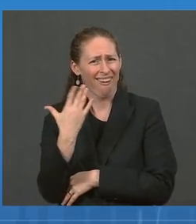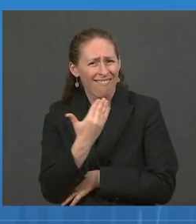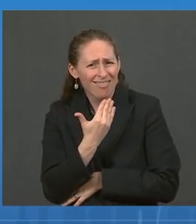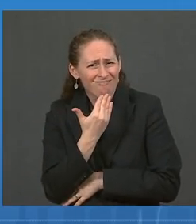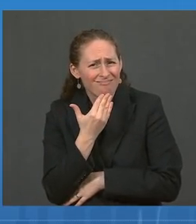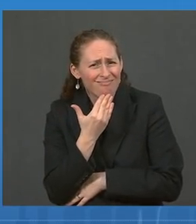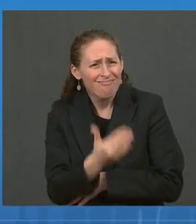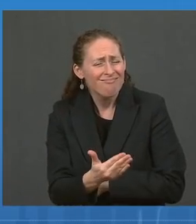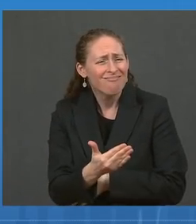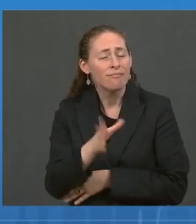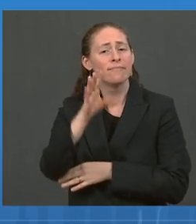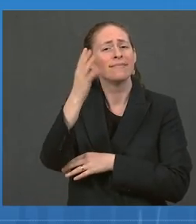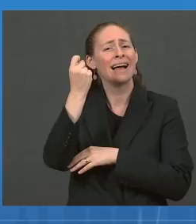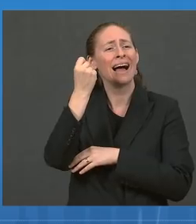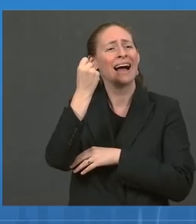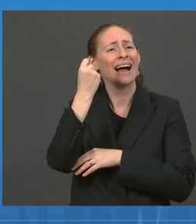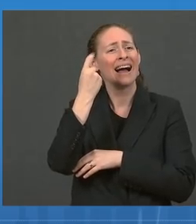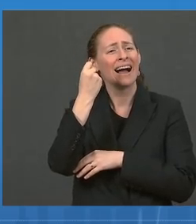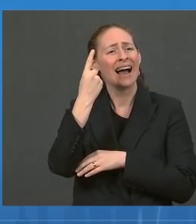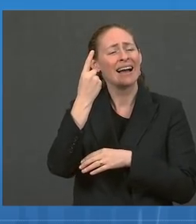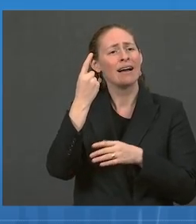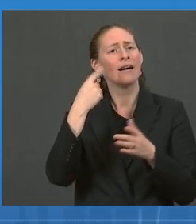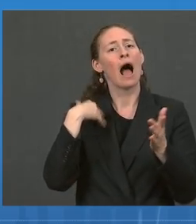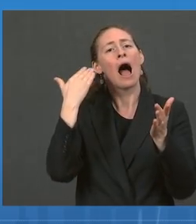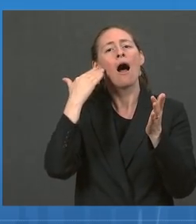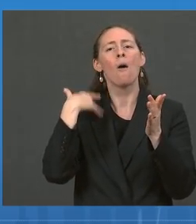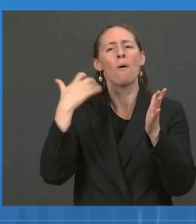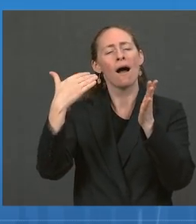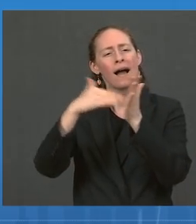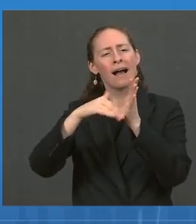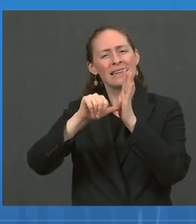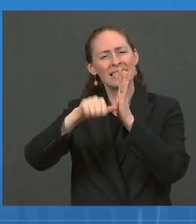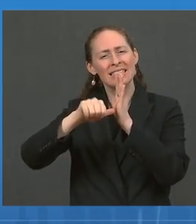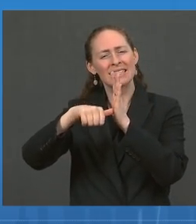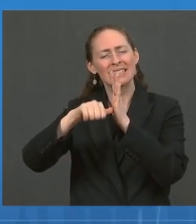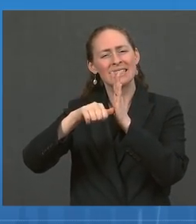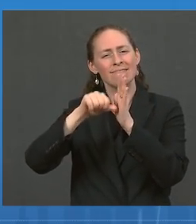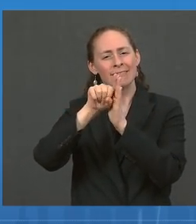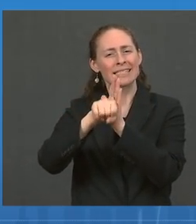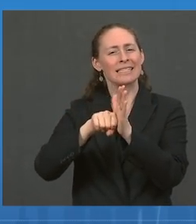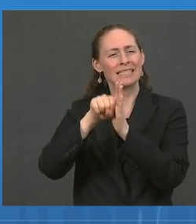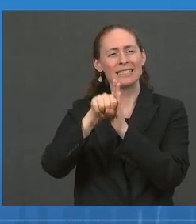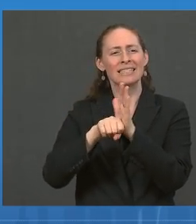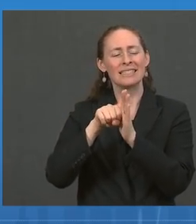as we've all mentioned over and over again, there are approximately 70 million people